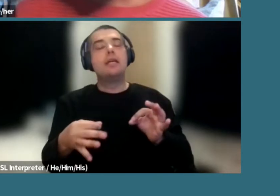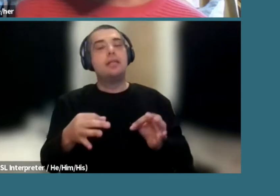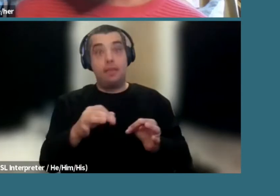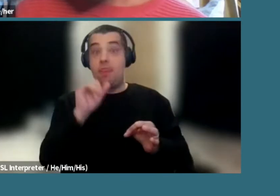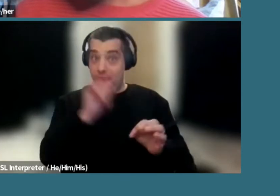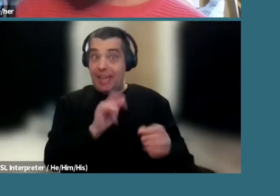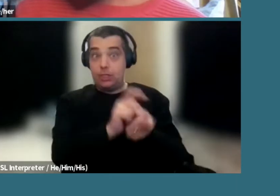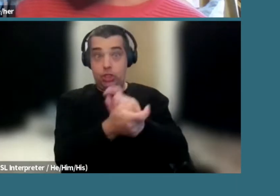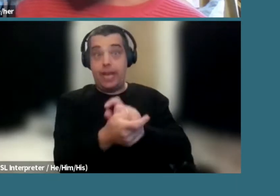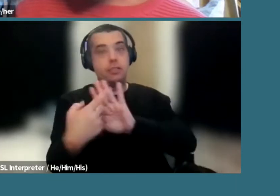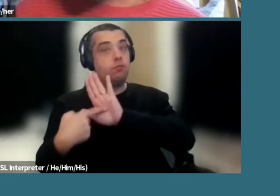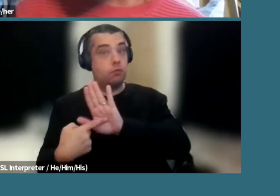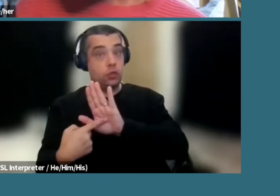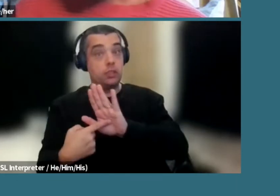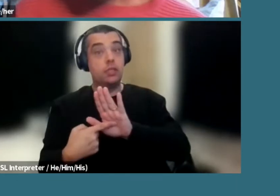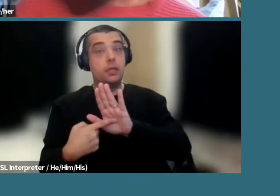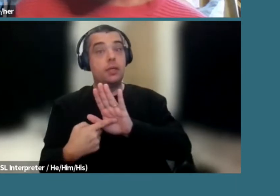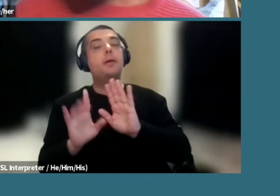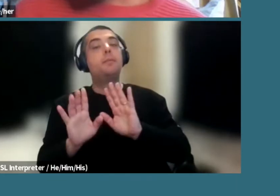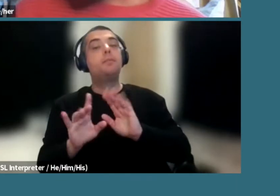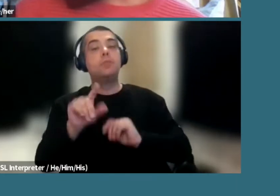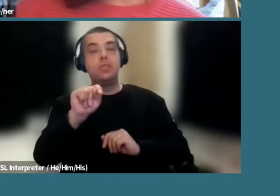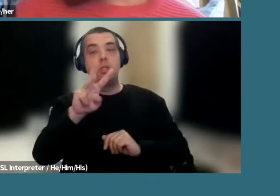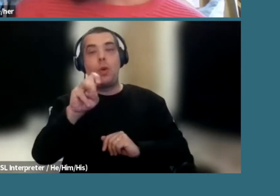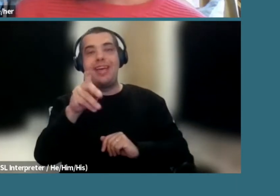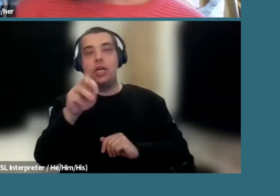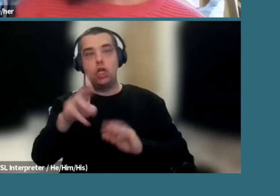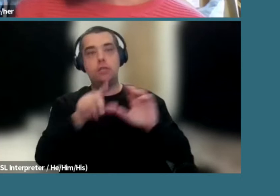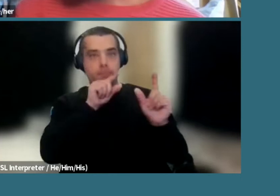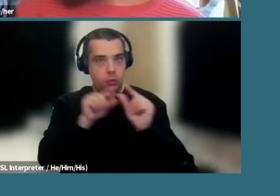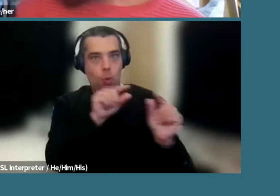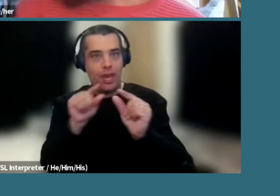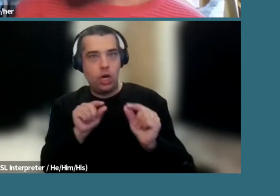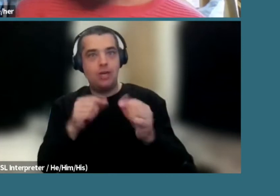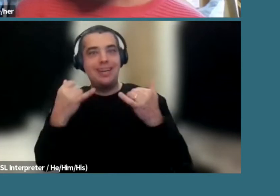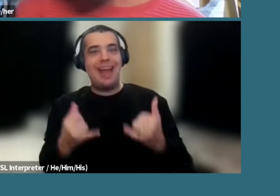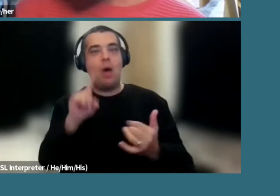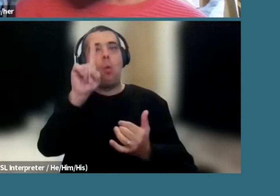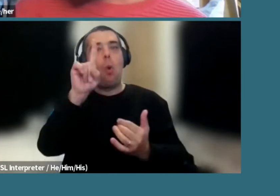Like for instance on Tweet, Twitter, it's now 1500 character limit.